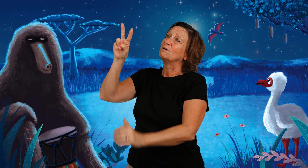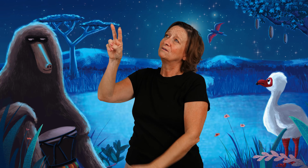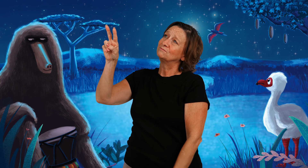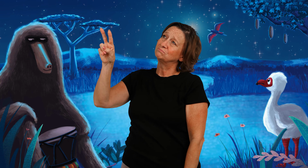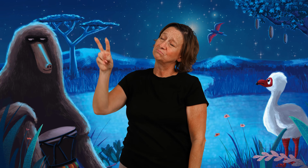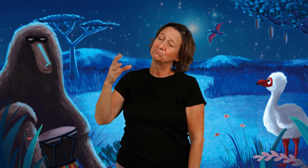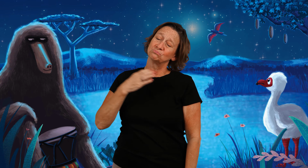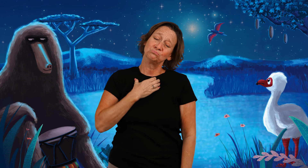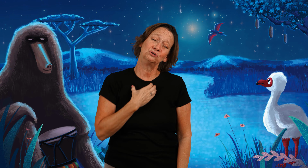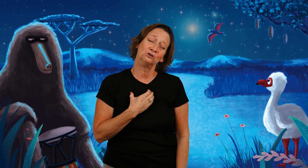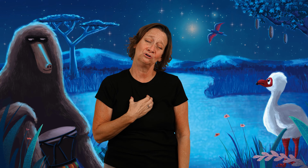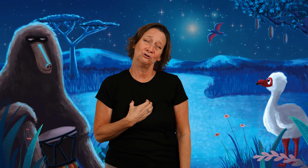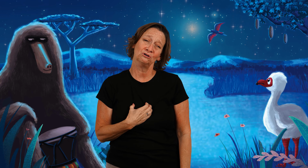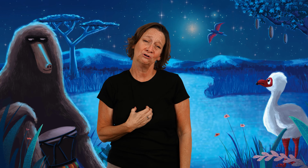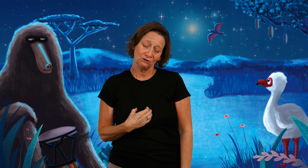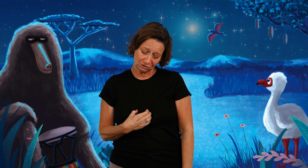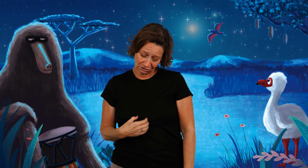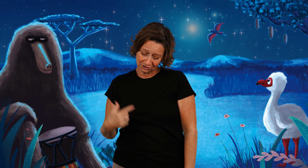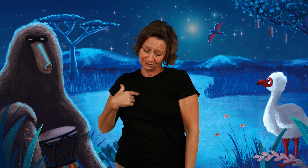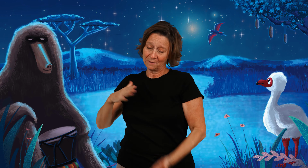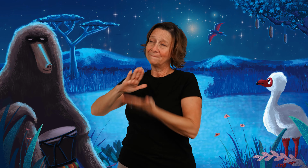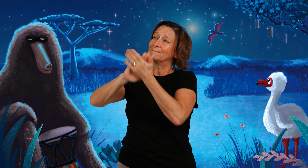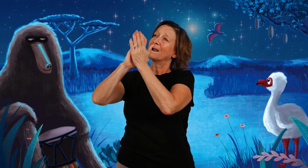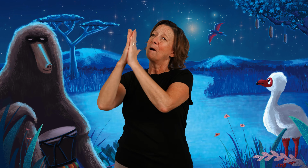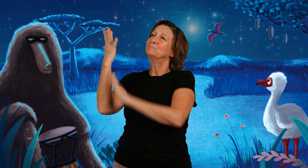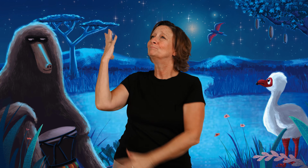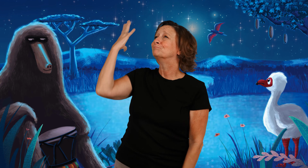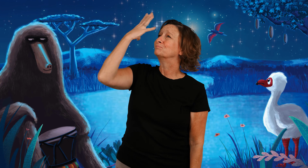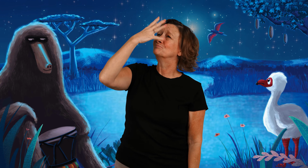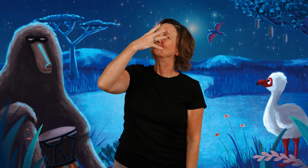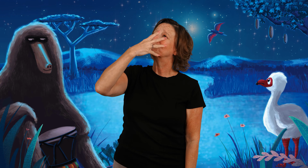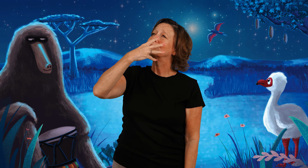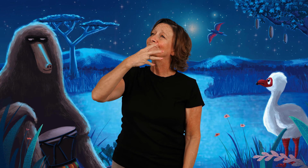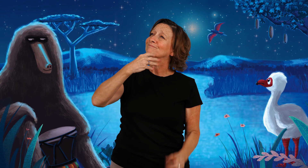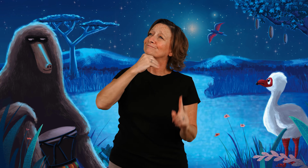“Oh, how I wish for beauty.”